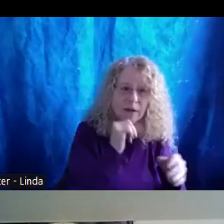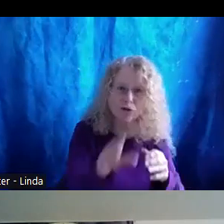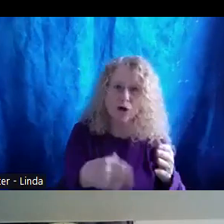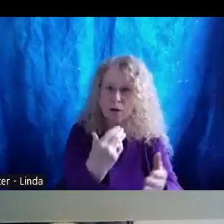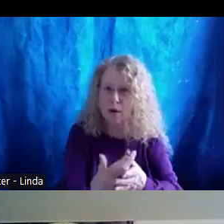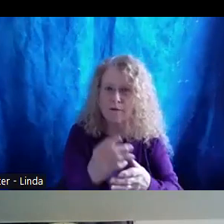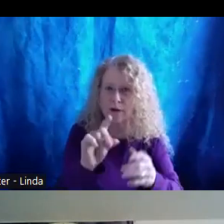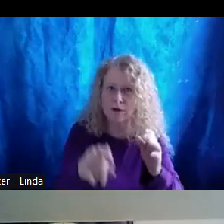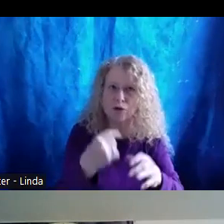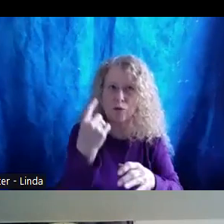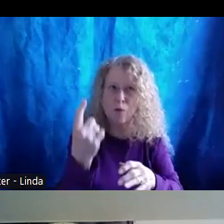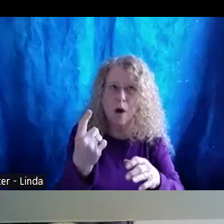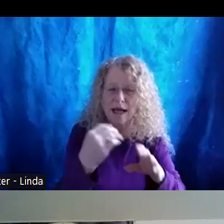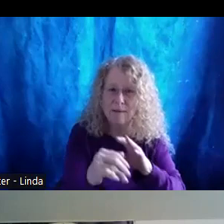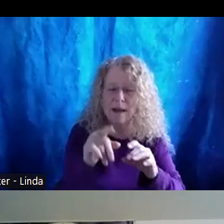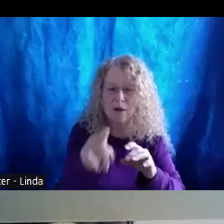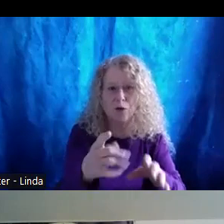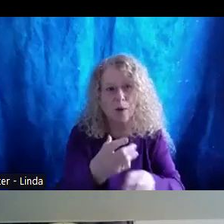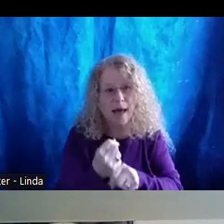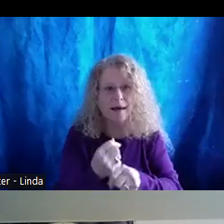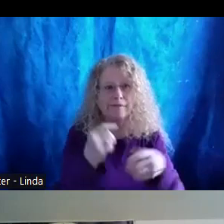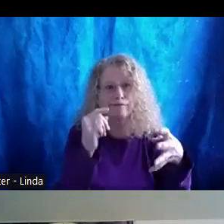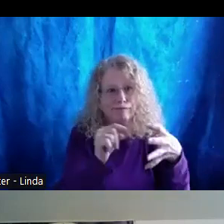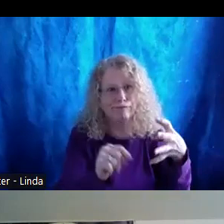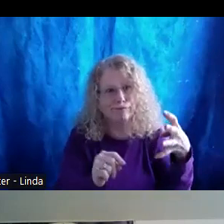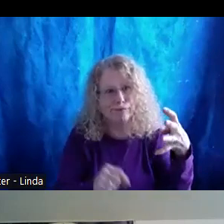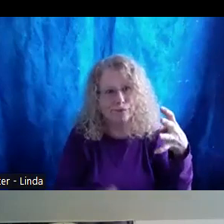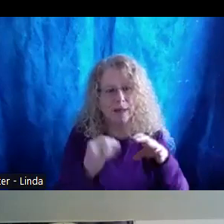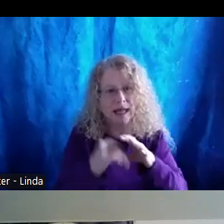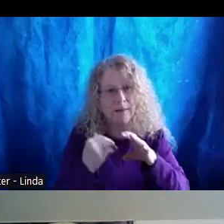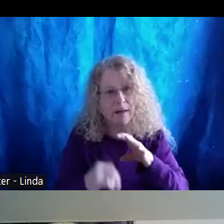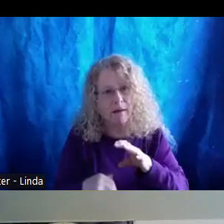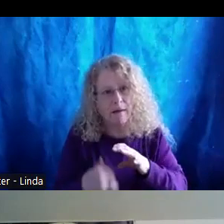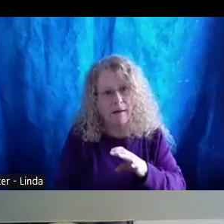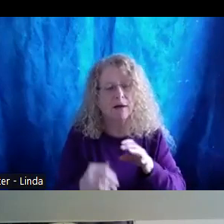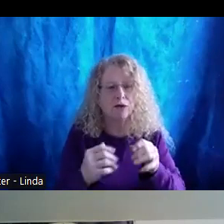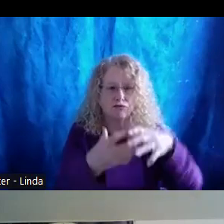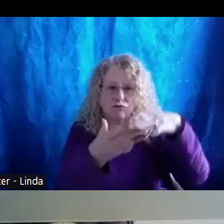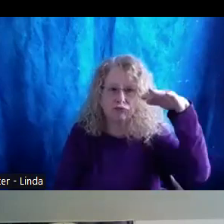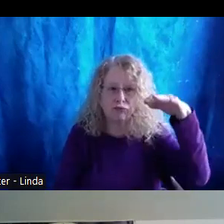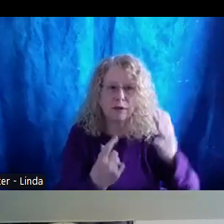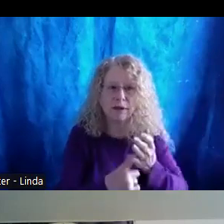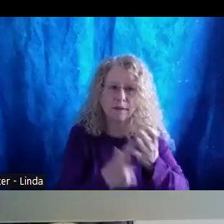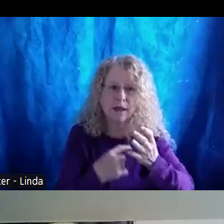FOR EACH MONTH, YOU GET AN INDIVIDUAL E-MAIL, SO THAT DOES FILL YOUR BOX UP SOMETIMES, AND I DO APOLOGIZE FOR THAT.